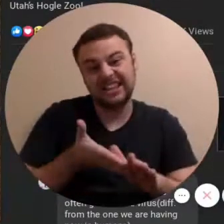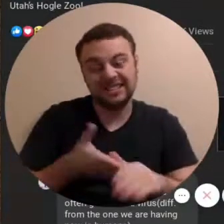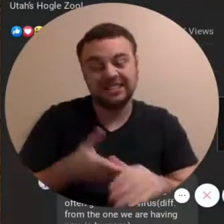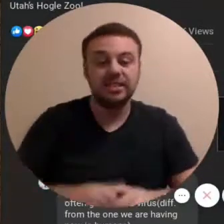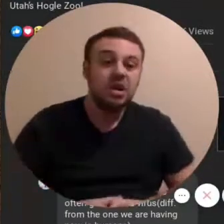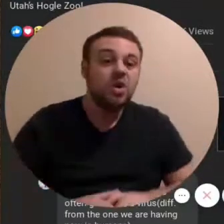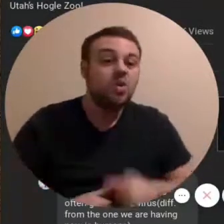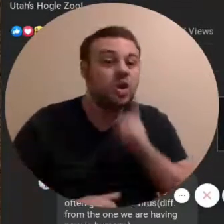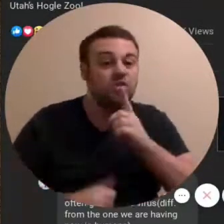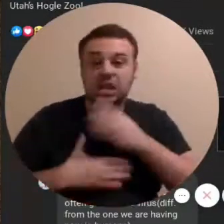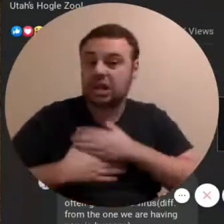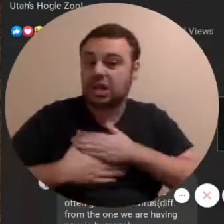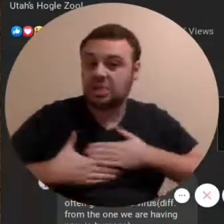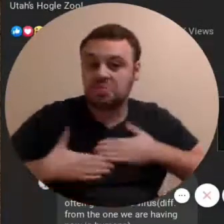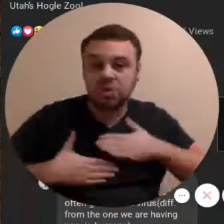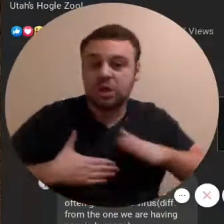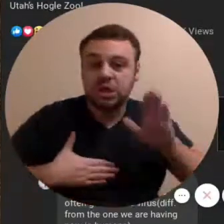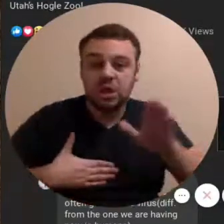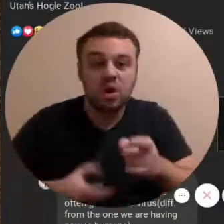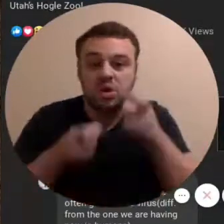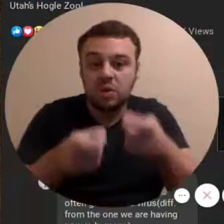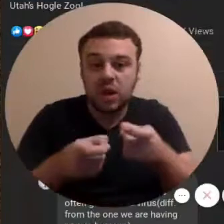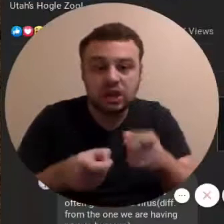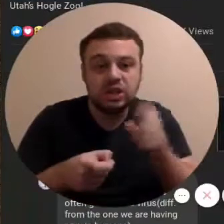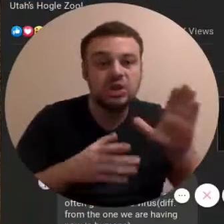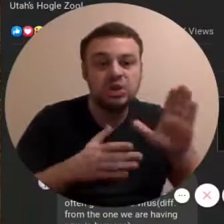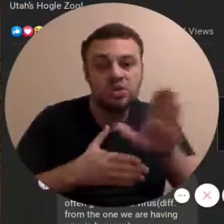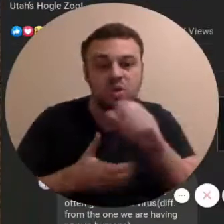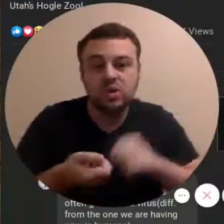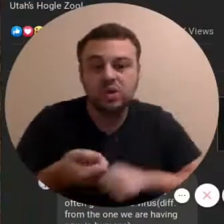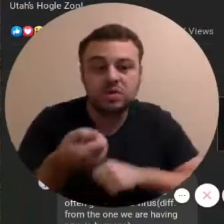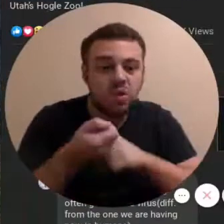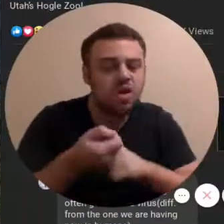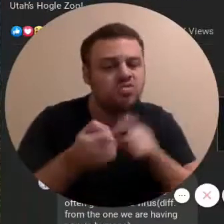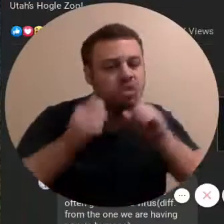have been so great. You're always so wonderful. There's some animal art